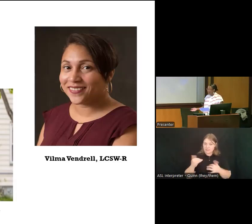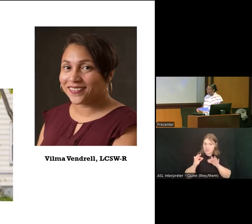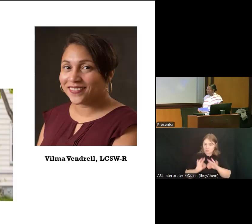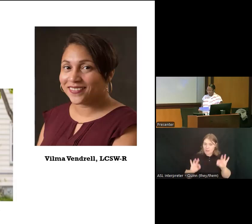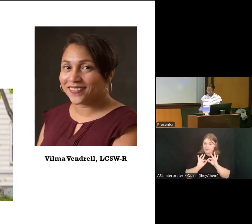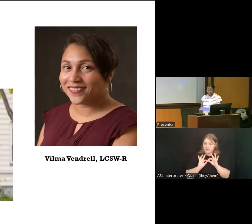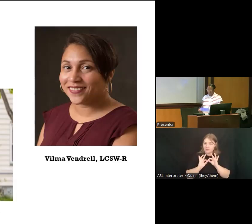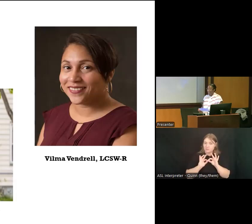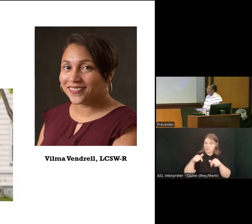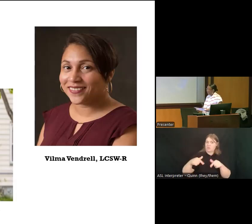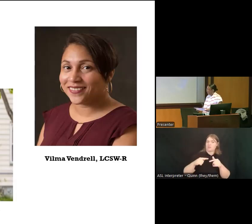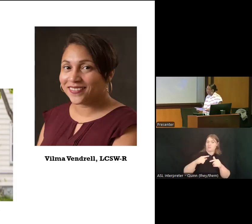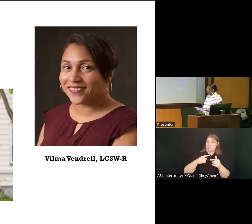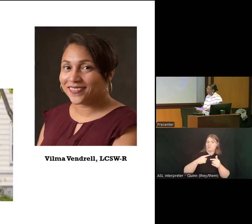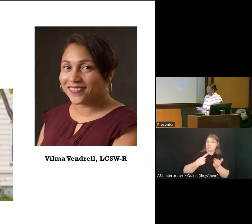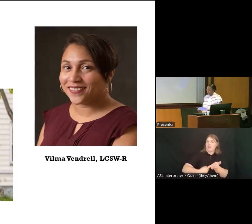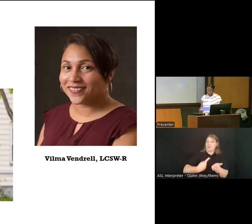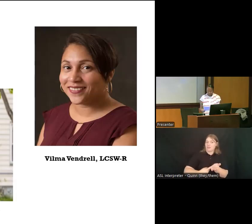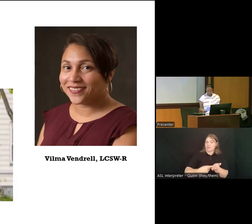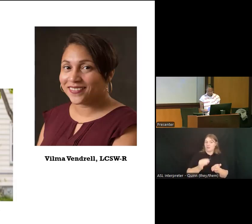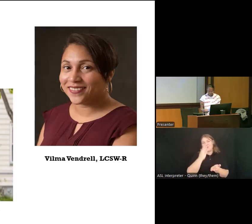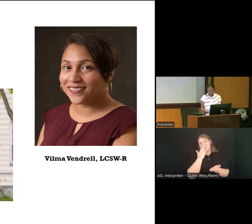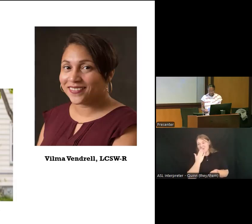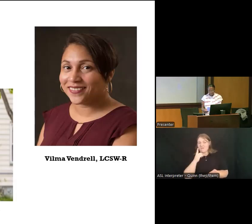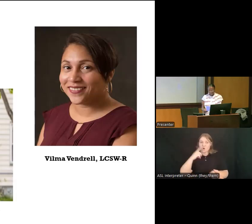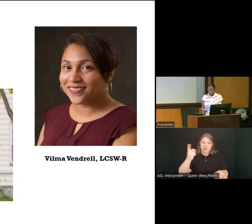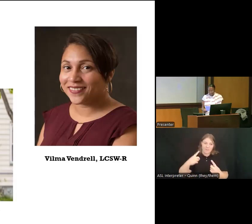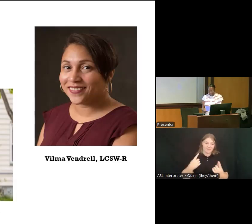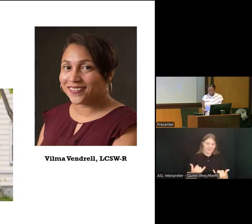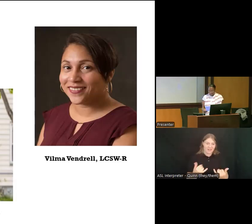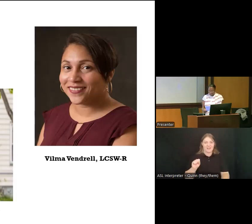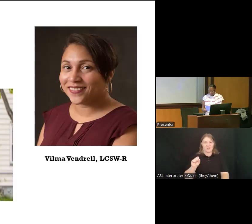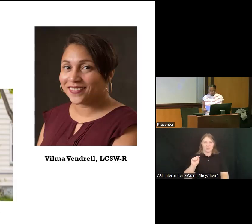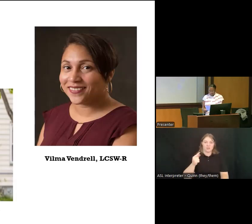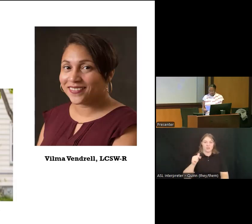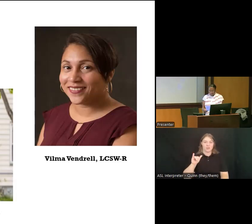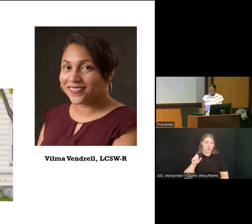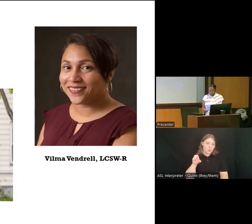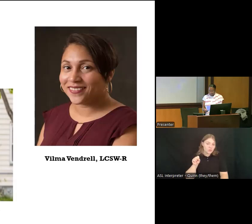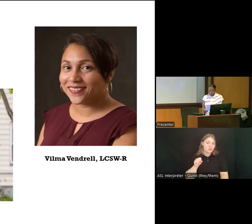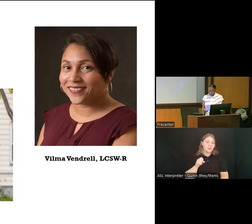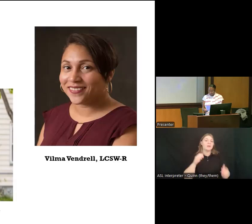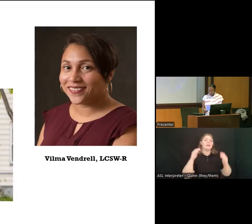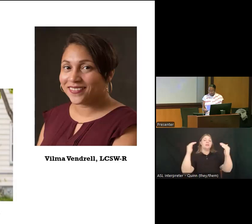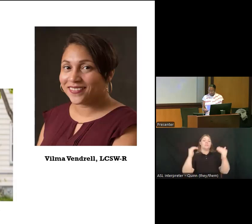conversation today so I thank you for being here Sergio Caswell a licensed Master social